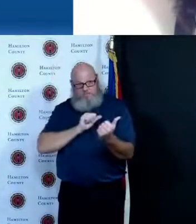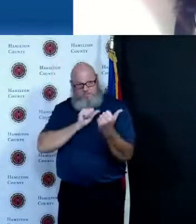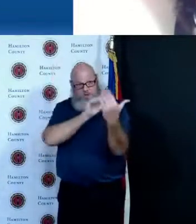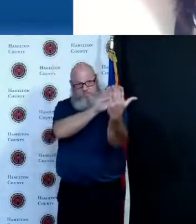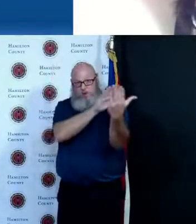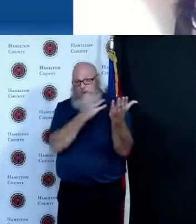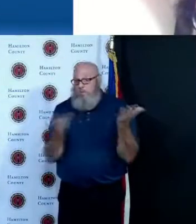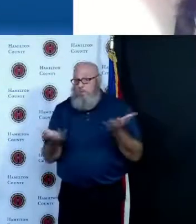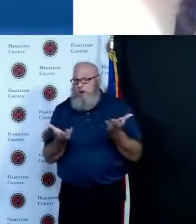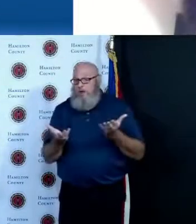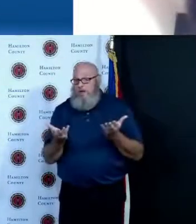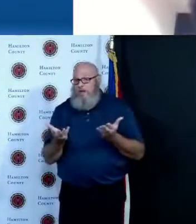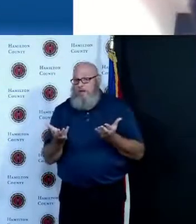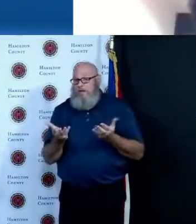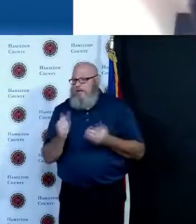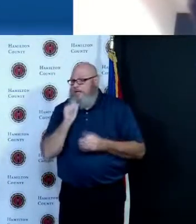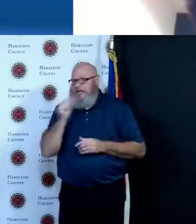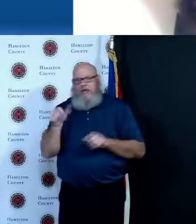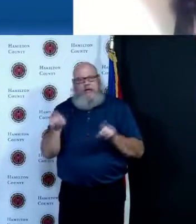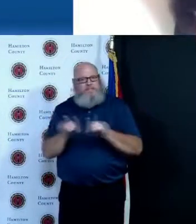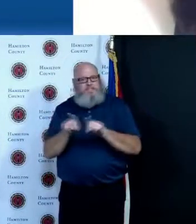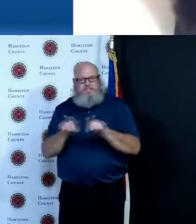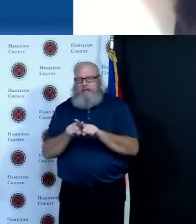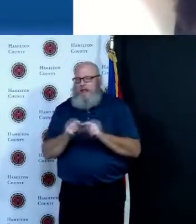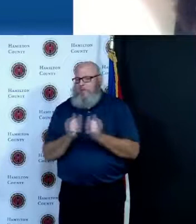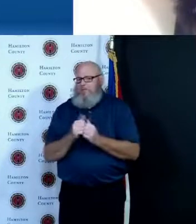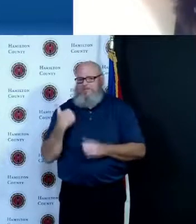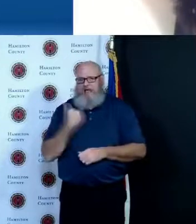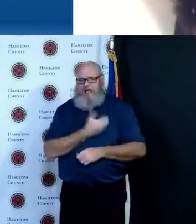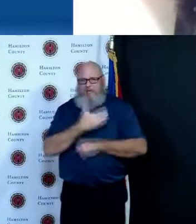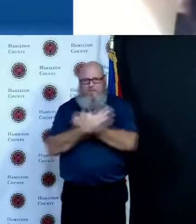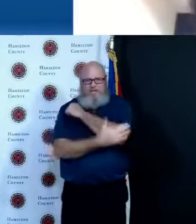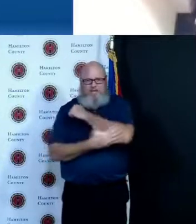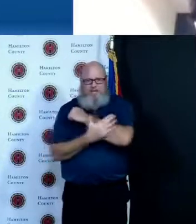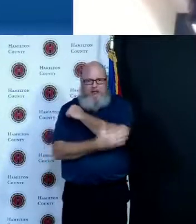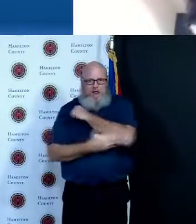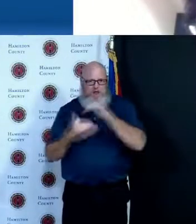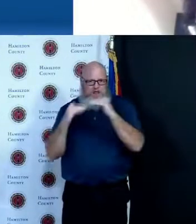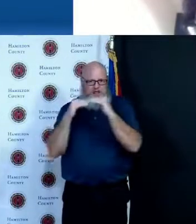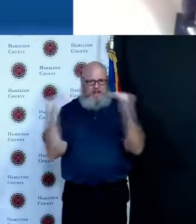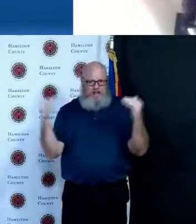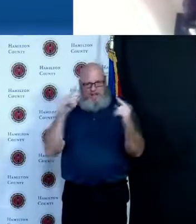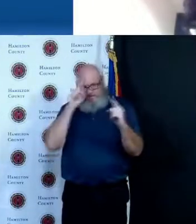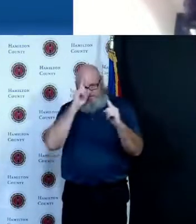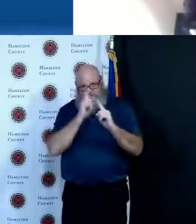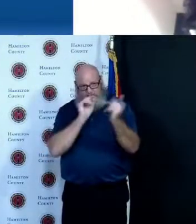the 1A population is a manageable population regard related to the doses that they're getting